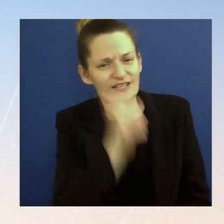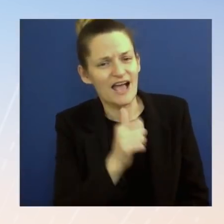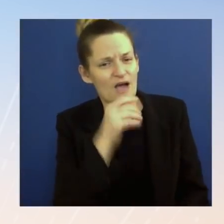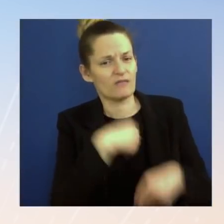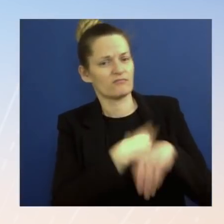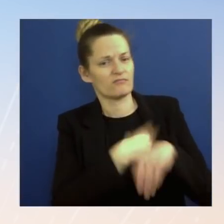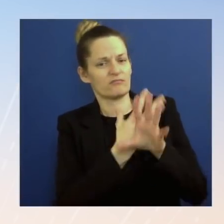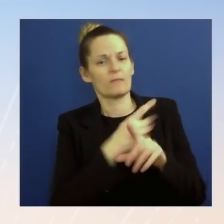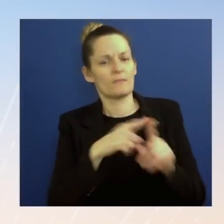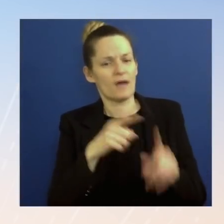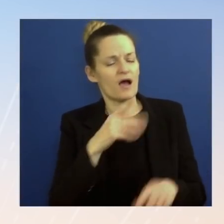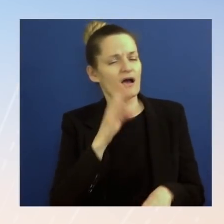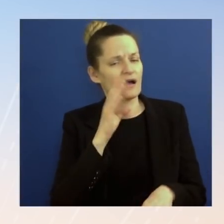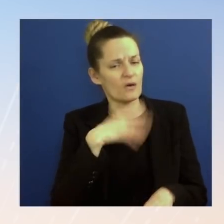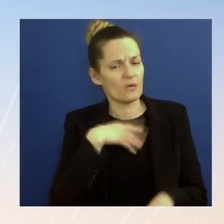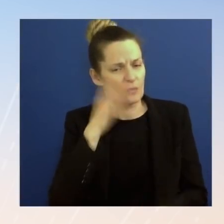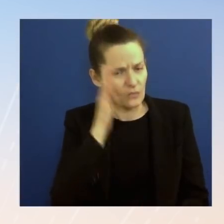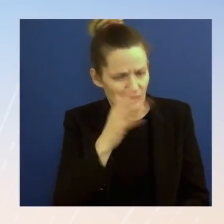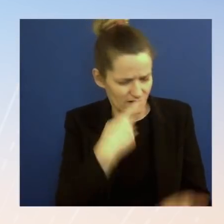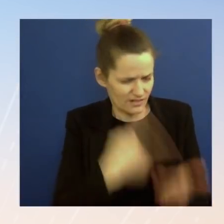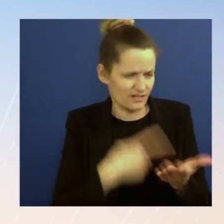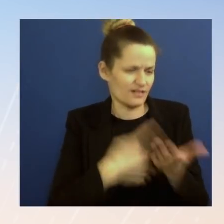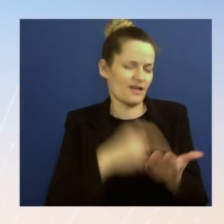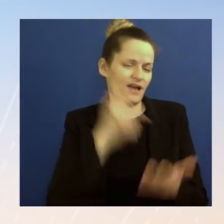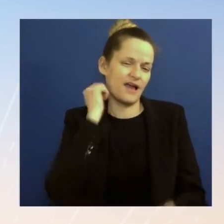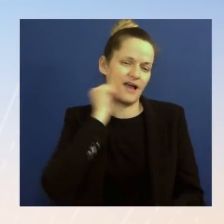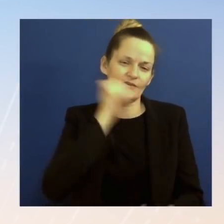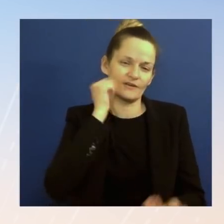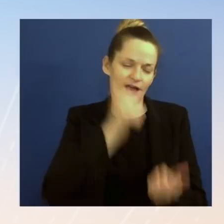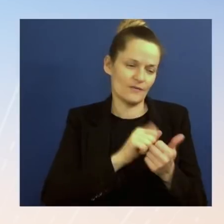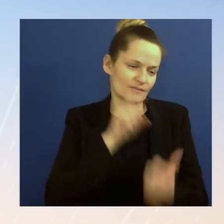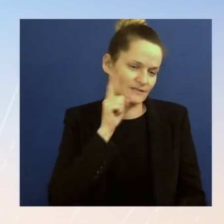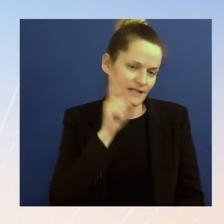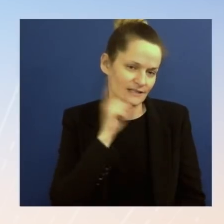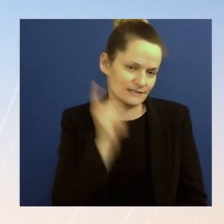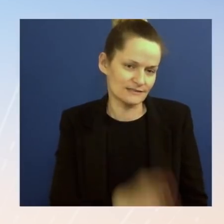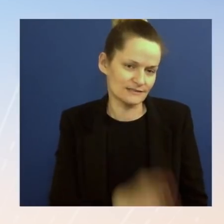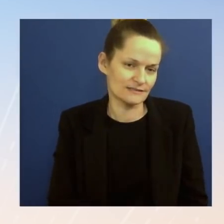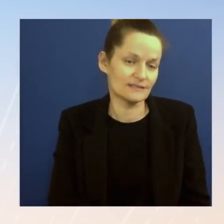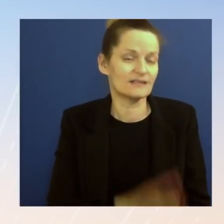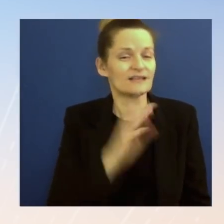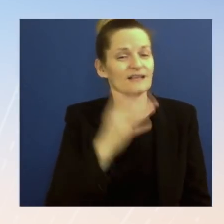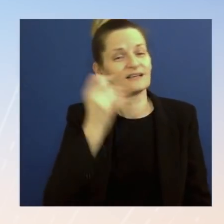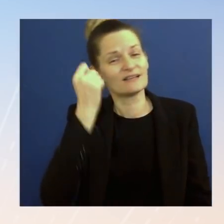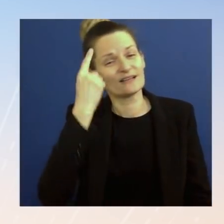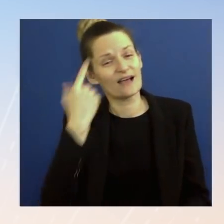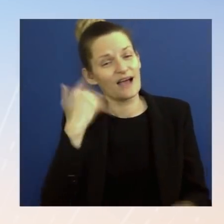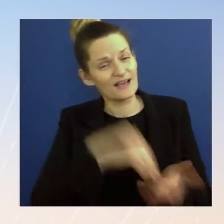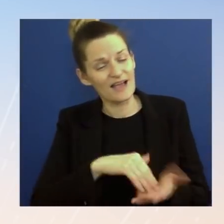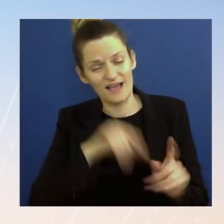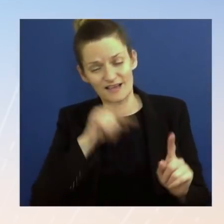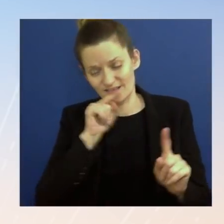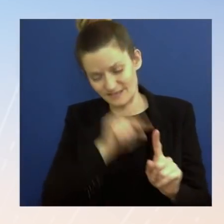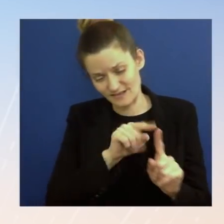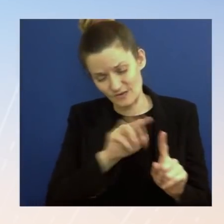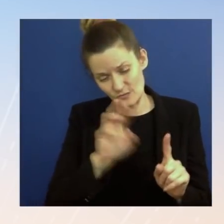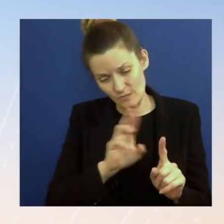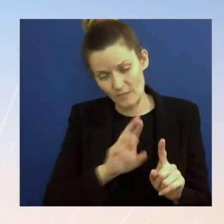And I would again reiterate that there's strong, bipartisan support for Ukraine, for the leadership, and the bravery of President Zelenskyy. And we'll all look forward